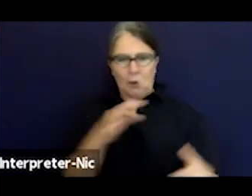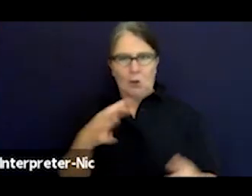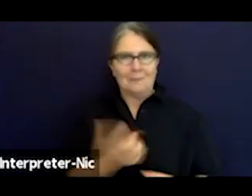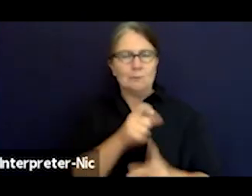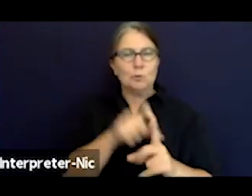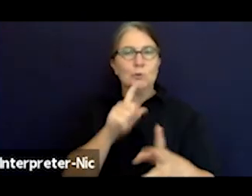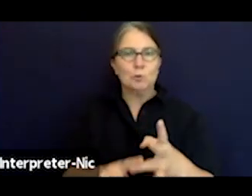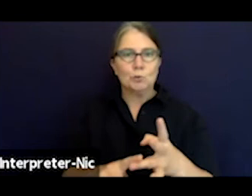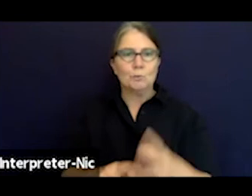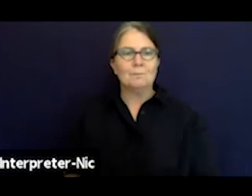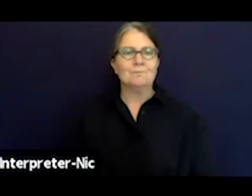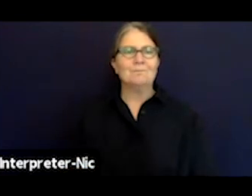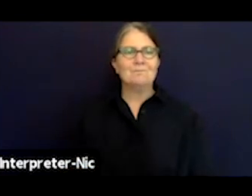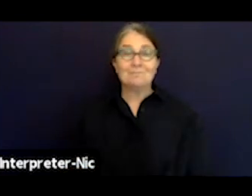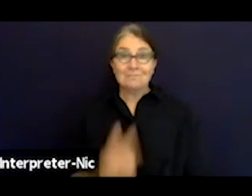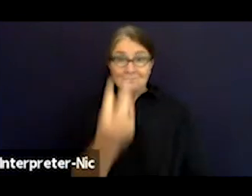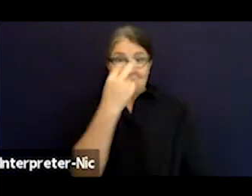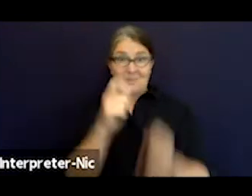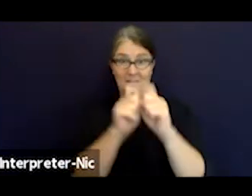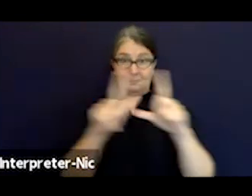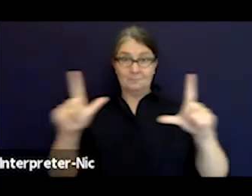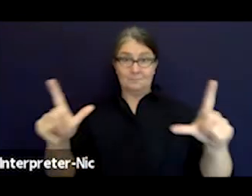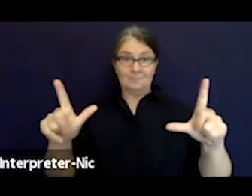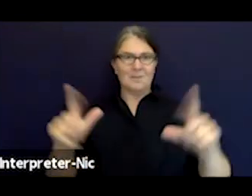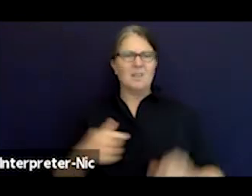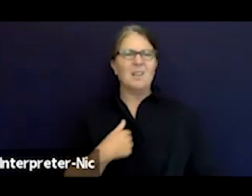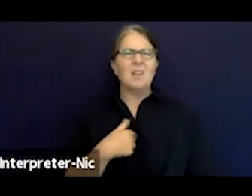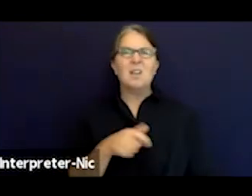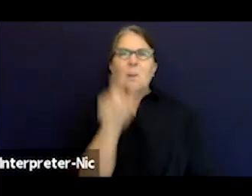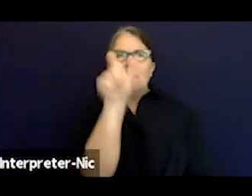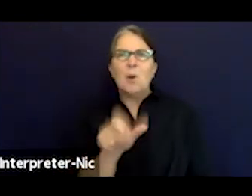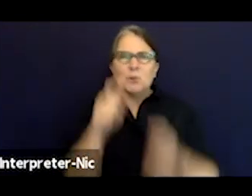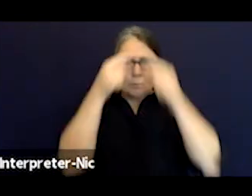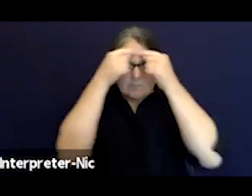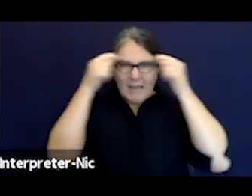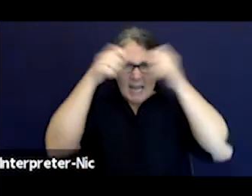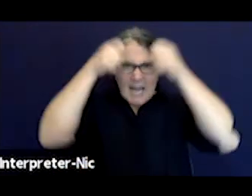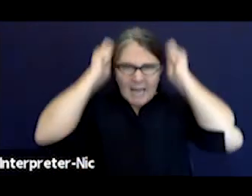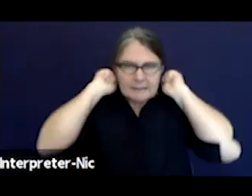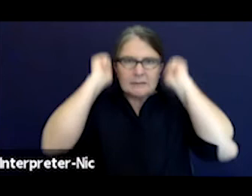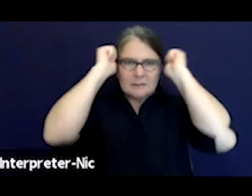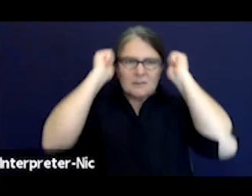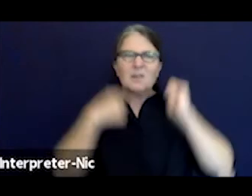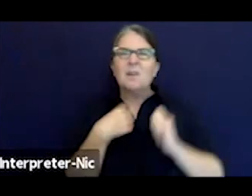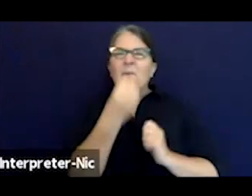There is a food service worker in a hair net and gloves in front of a tray full of fruit